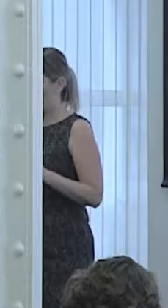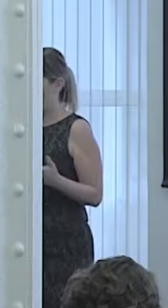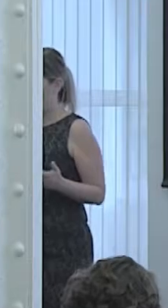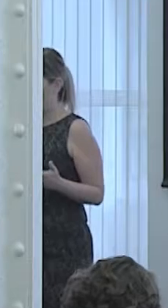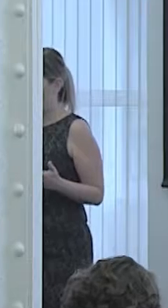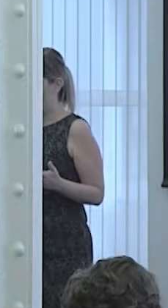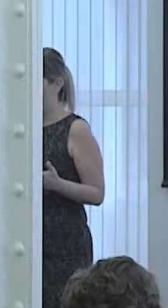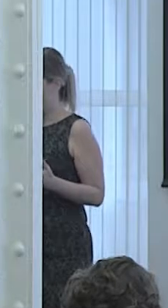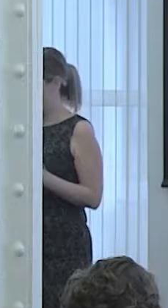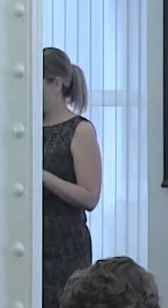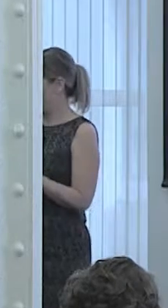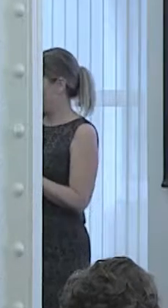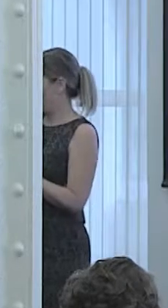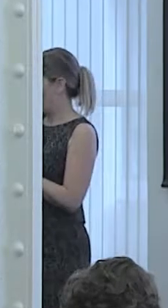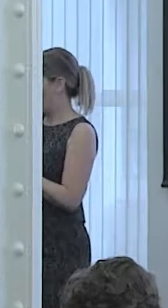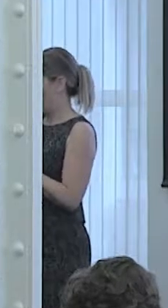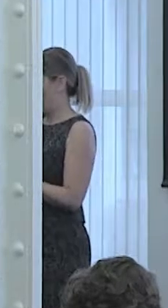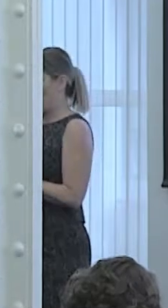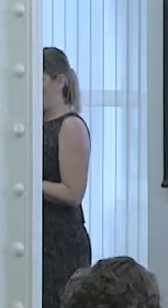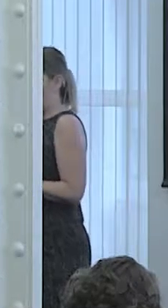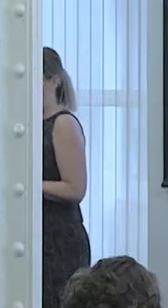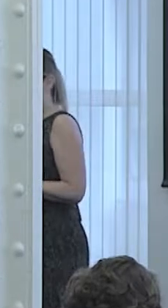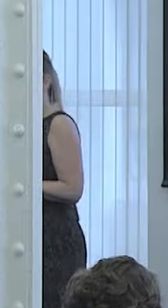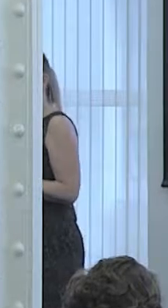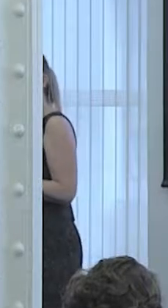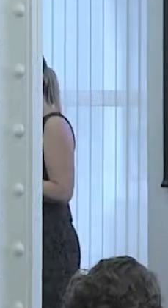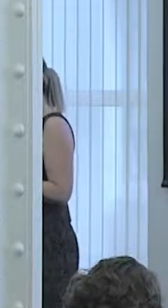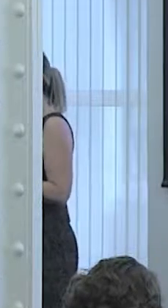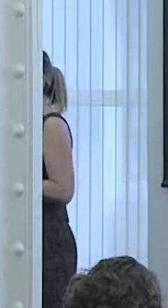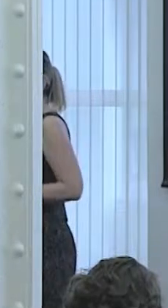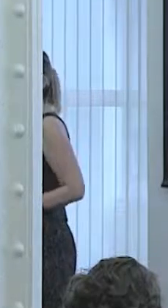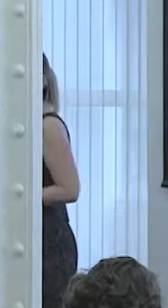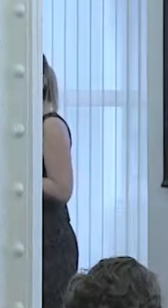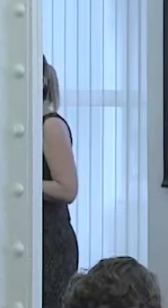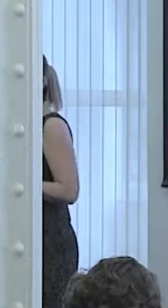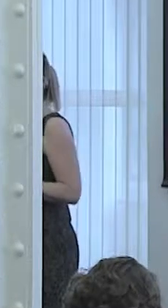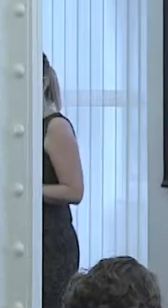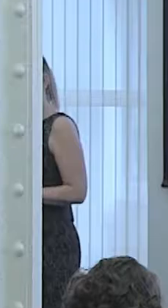abled-bodied folks. And that shelters out even more.